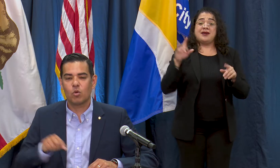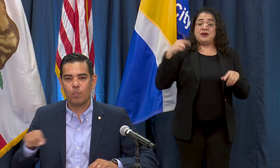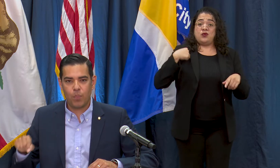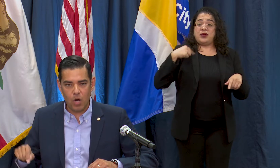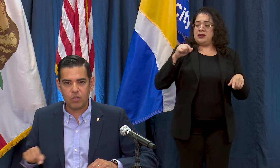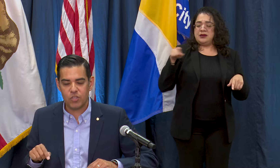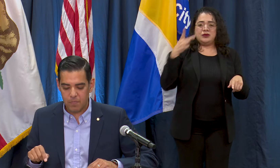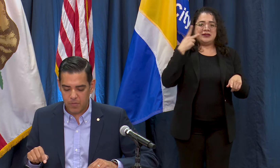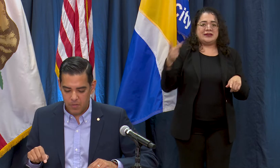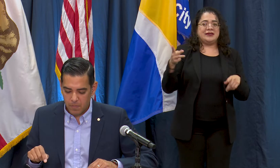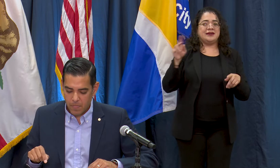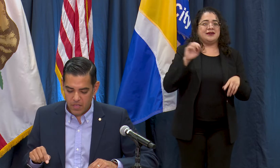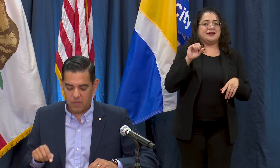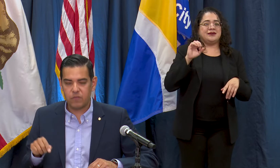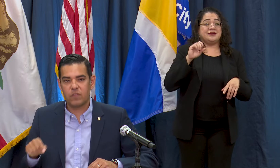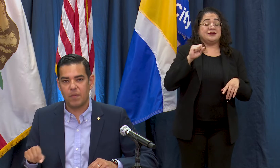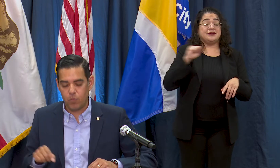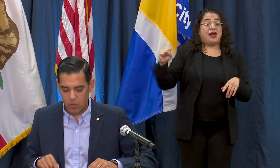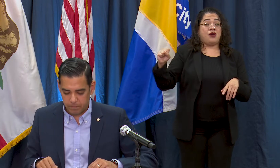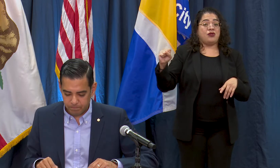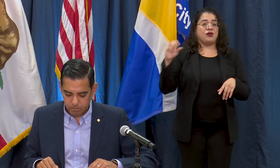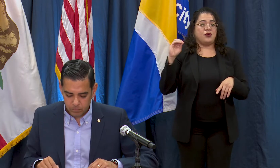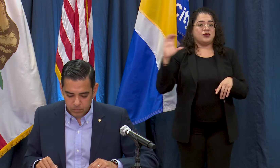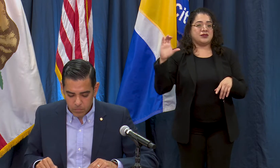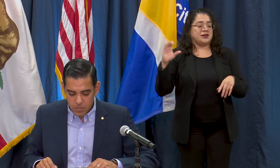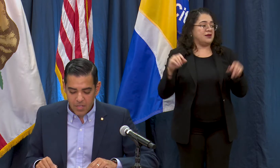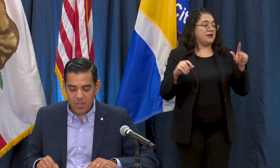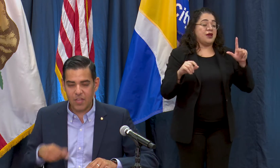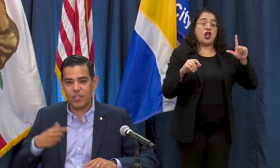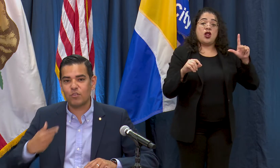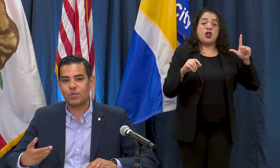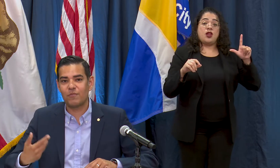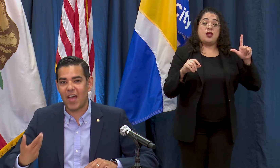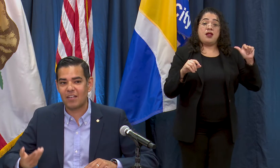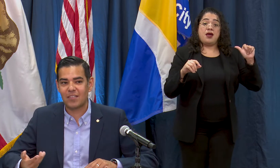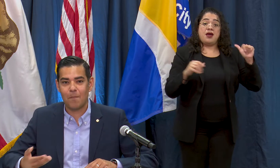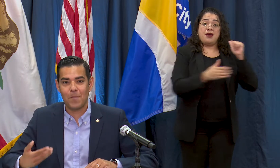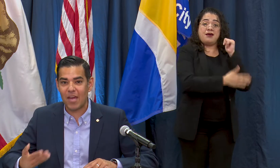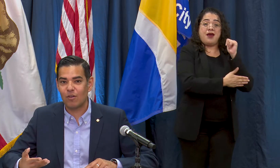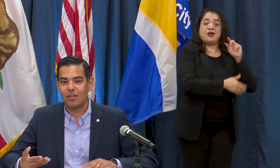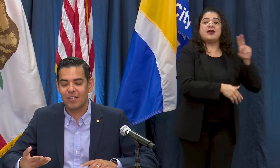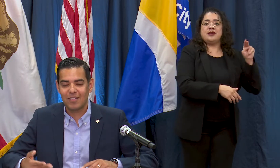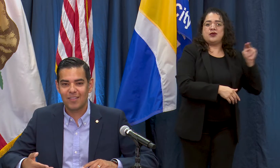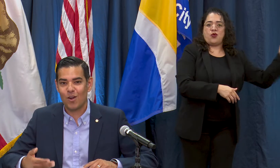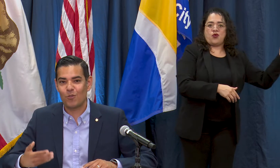partnership is important and these are some facts that matter, they are the